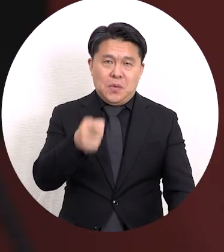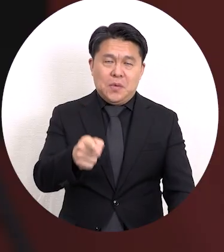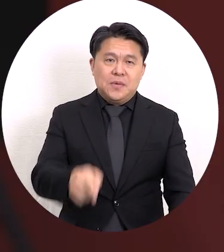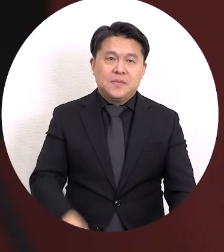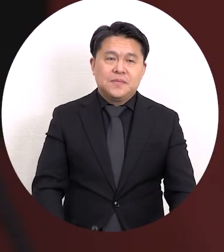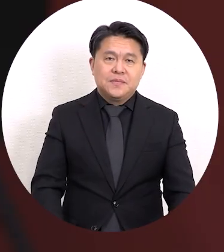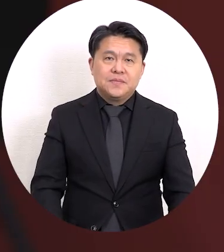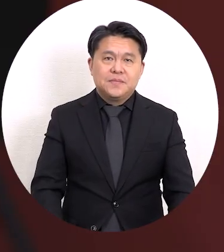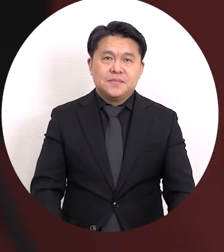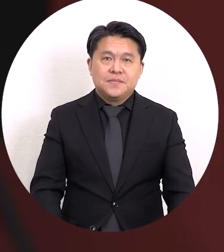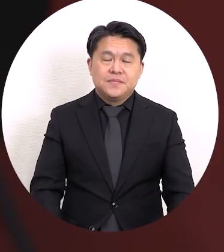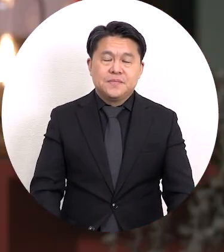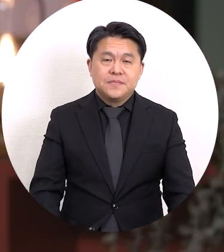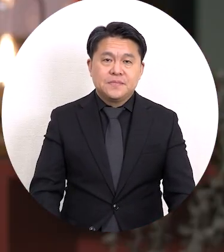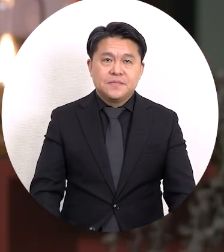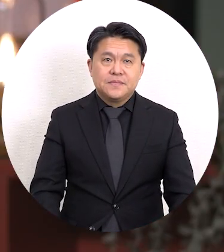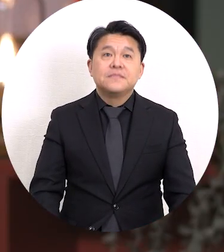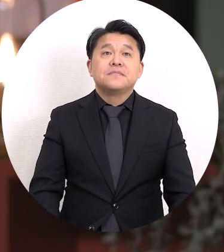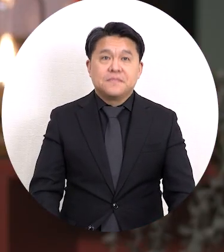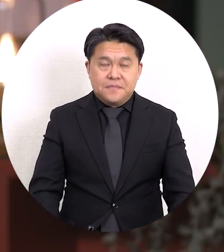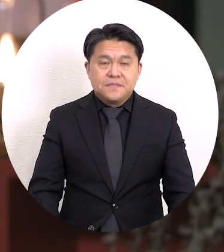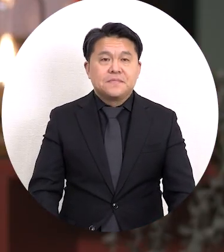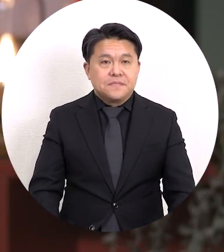how to read and understand the musical notation and lyrics on the tablet.)